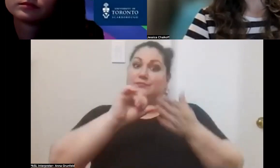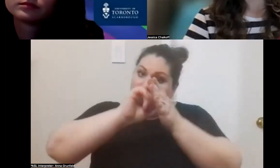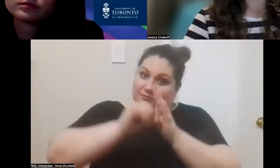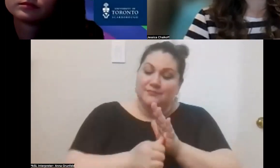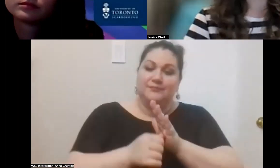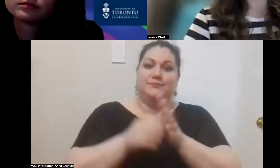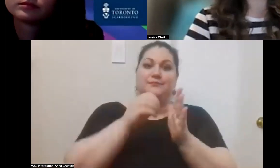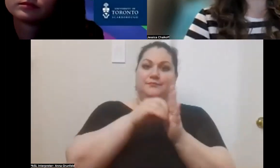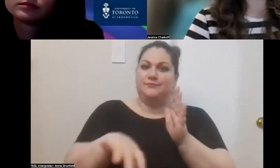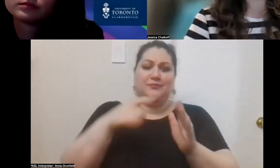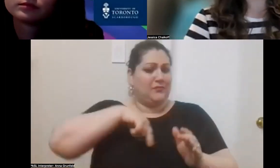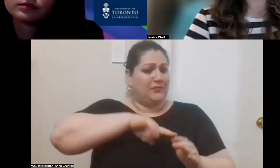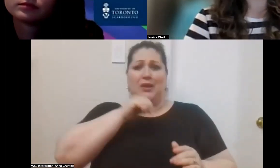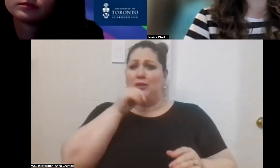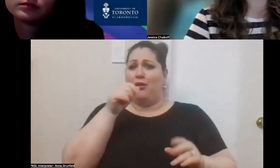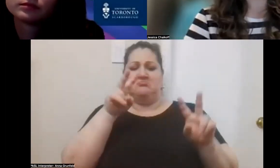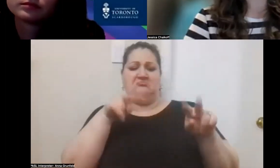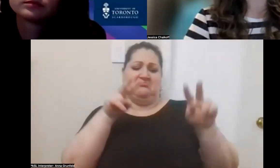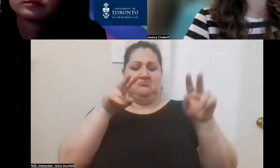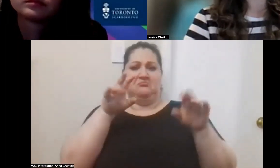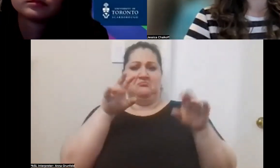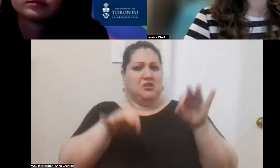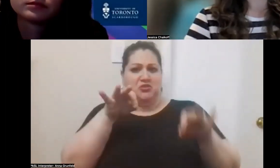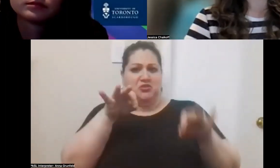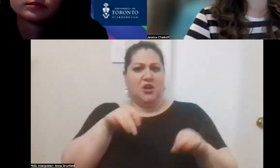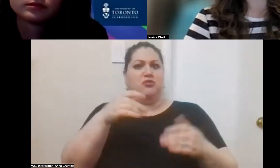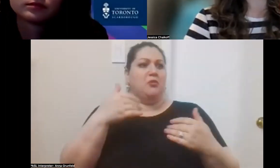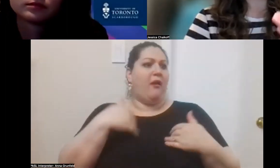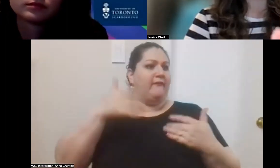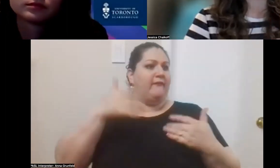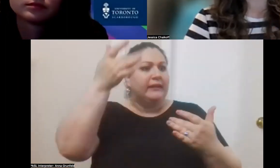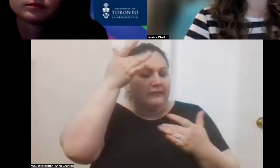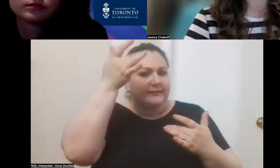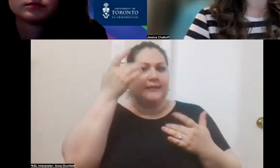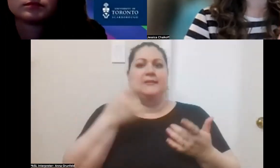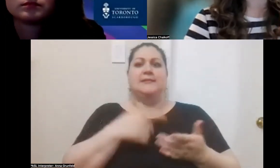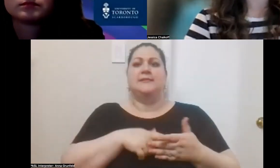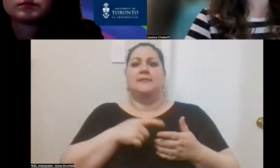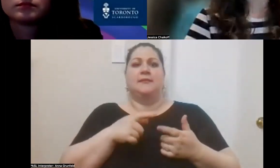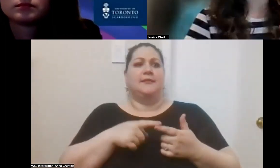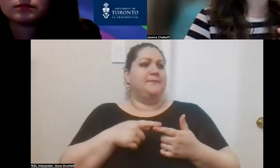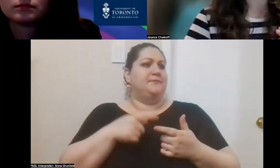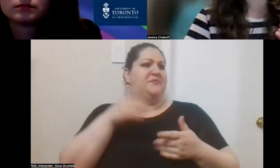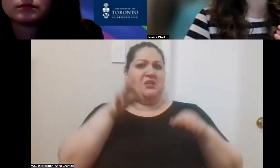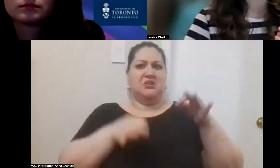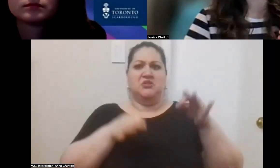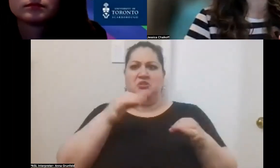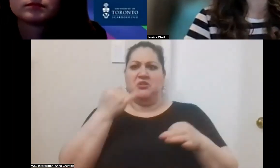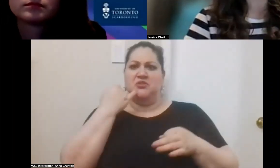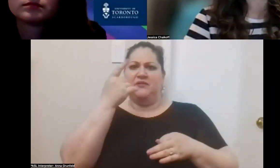We're not going to judge you, if you have a chronic illness. We're not going to judge you, if you need to take one minute outside classroom.